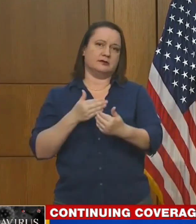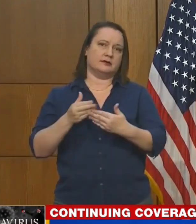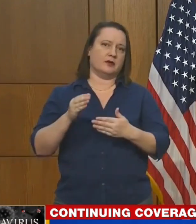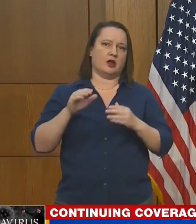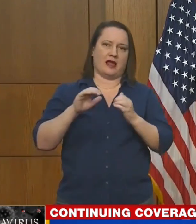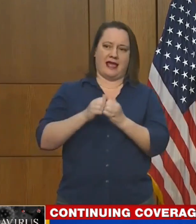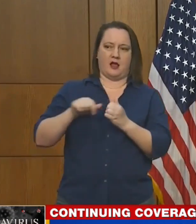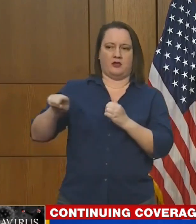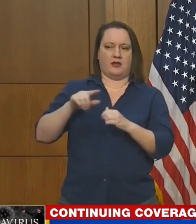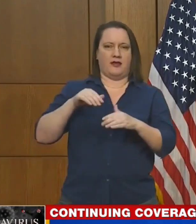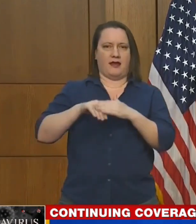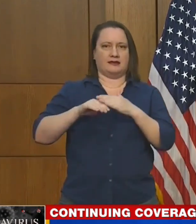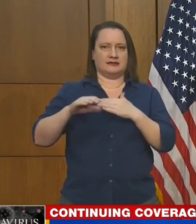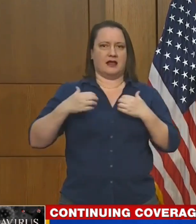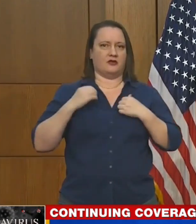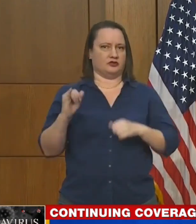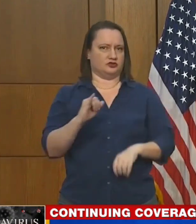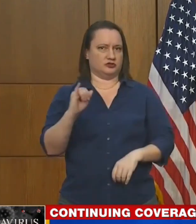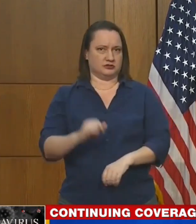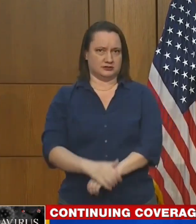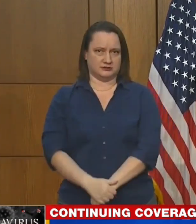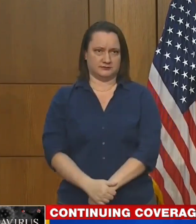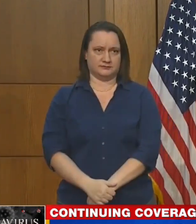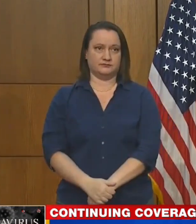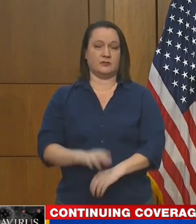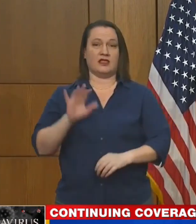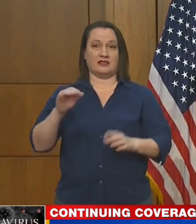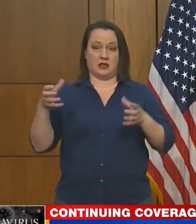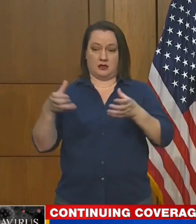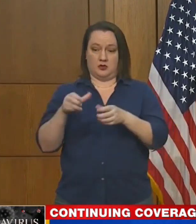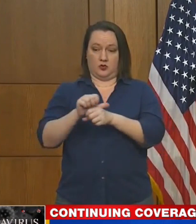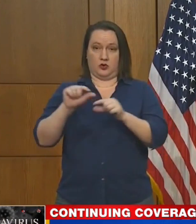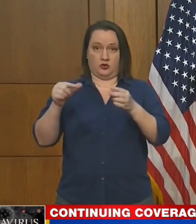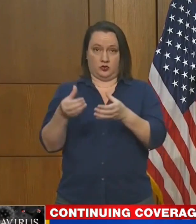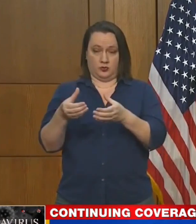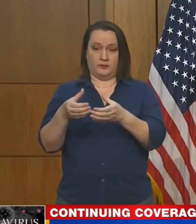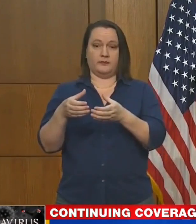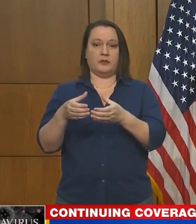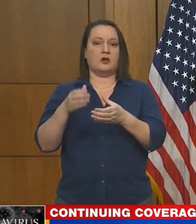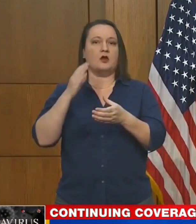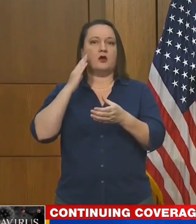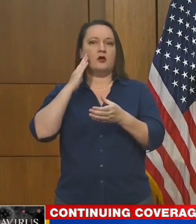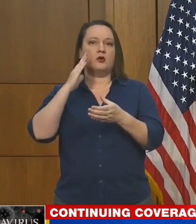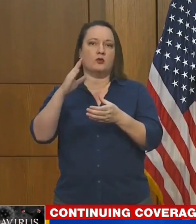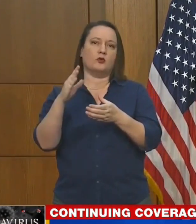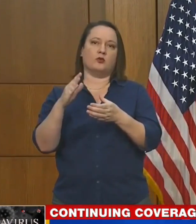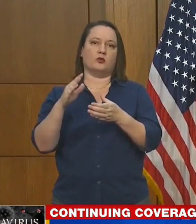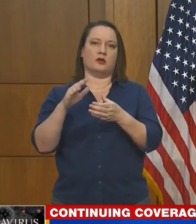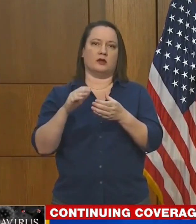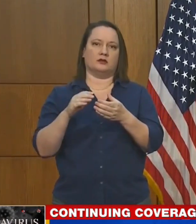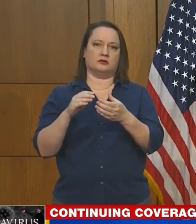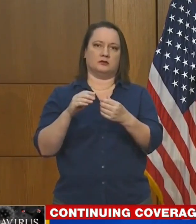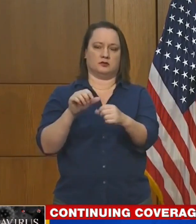HEALTH CARE COVERAGE FOR ALL VIRGINIANS REGARDLESS OF HOW THEY- HEALTH INSURANCE. THIS